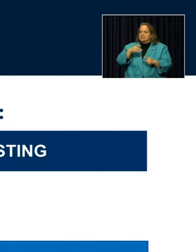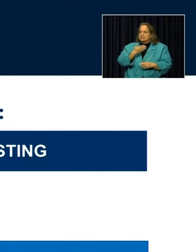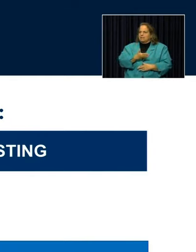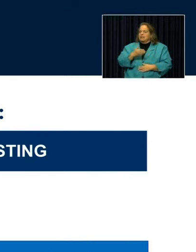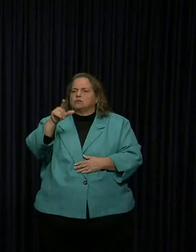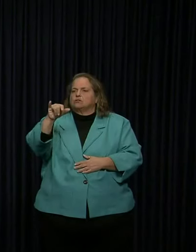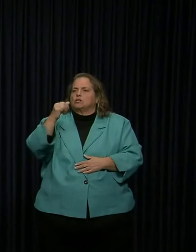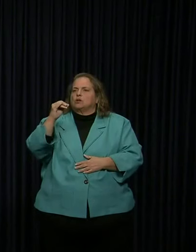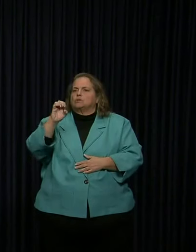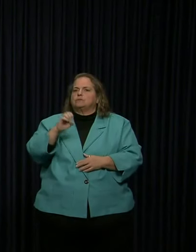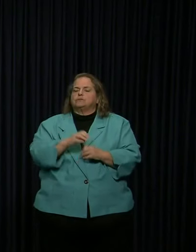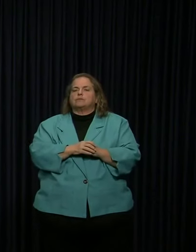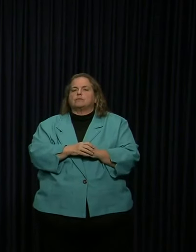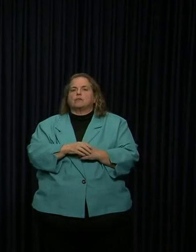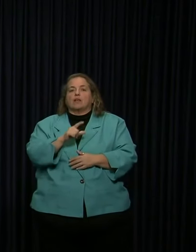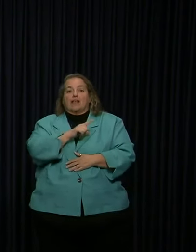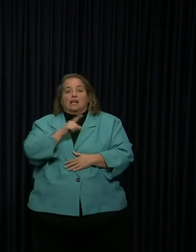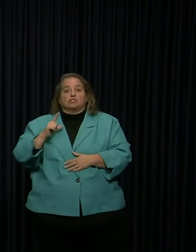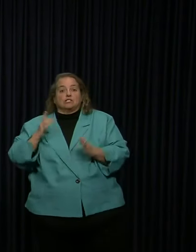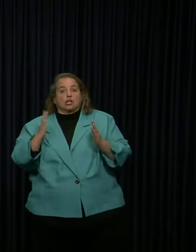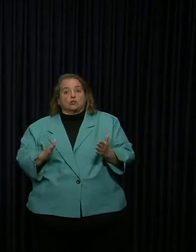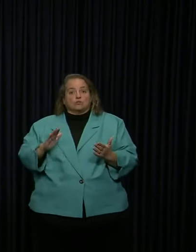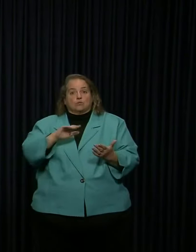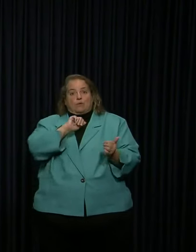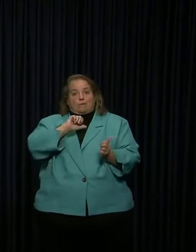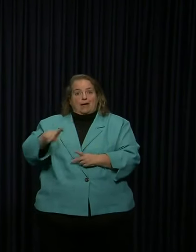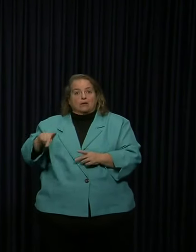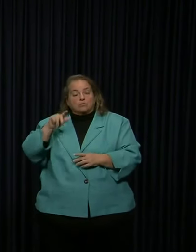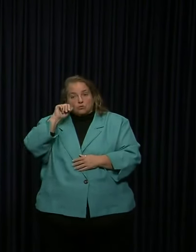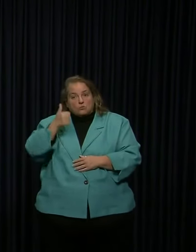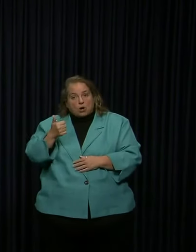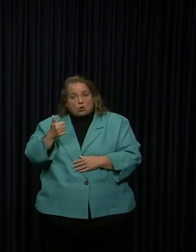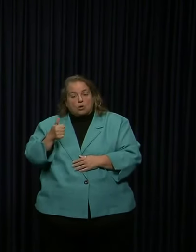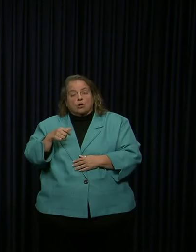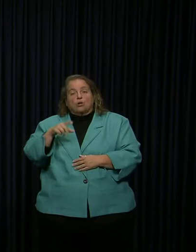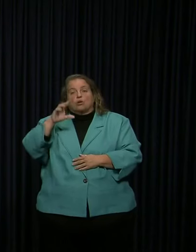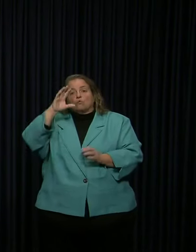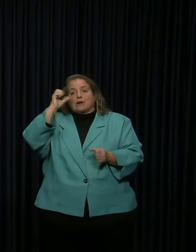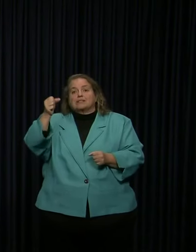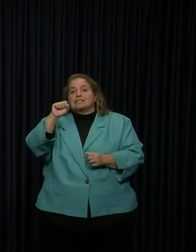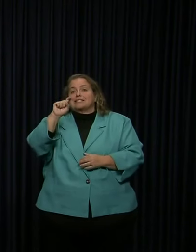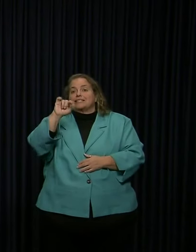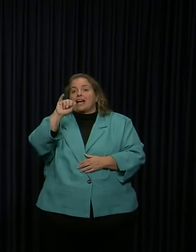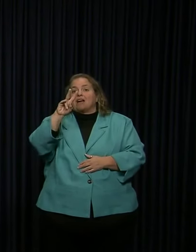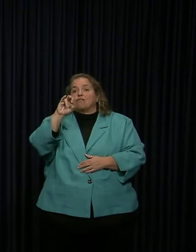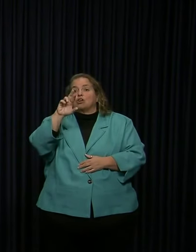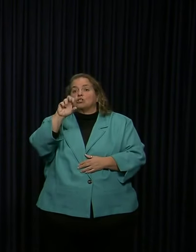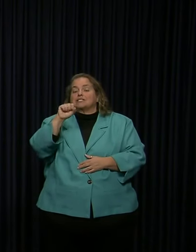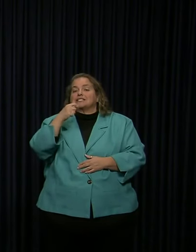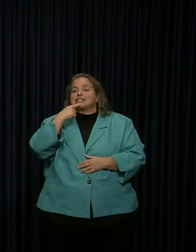LEAD TO ANOTHER HUMAN BEING POTENTIALLY PASSING AWAY, ANY MASS GATHERING WE HAVE CAN SPREAD IT.